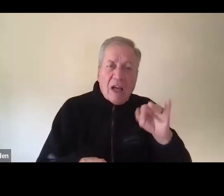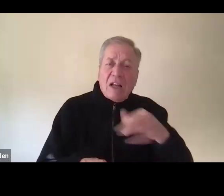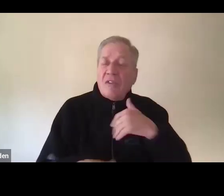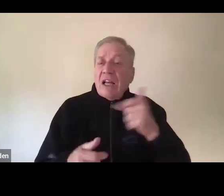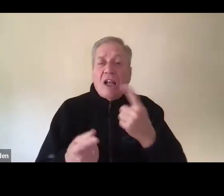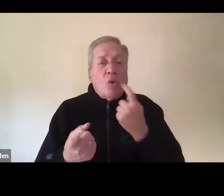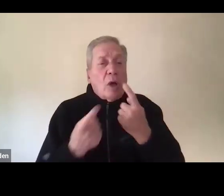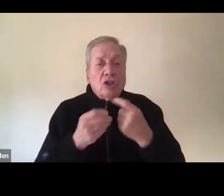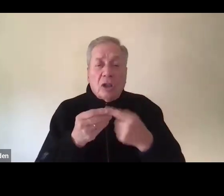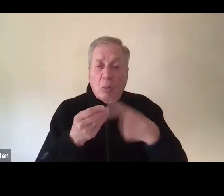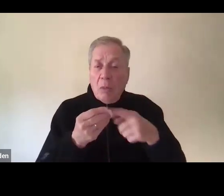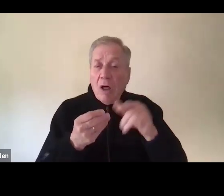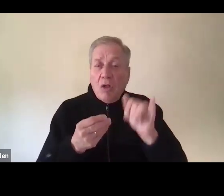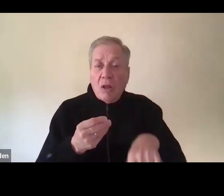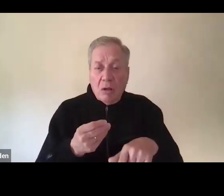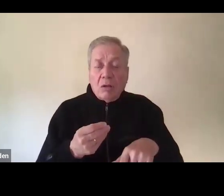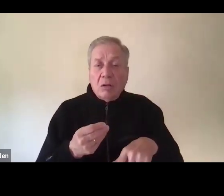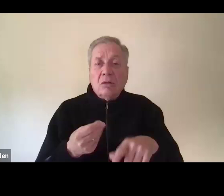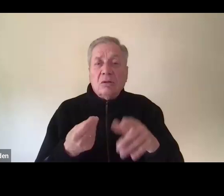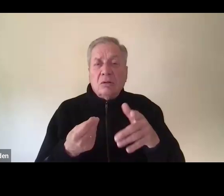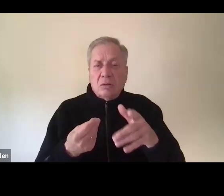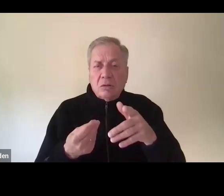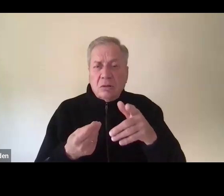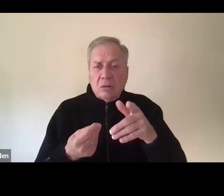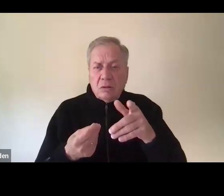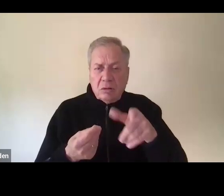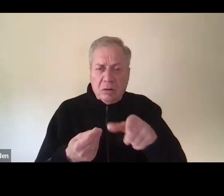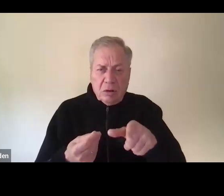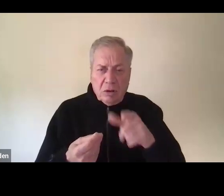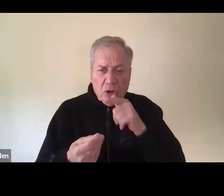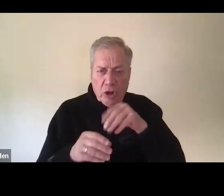have any questions about that, Julius Najab who is in